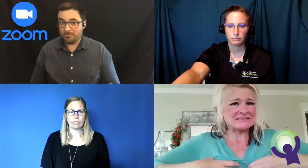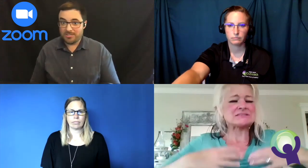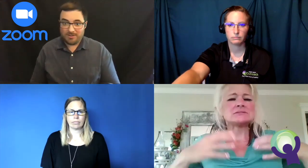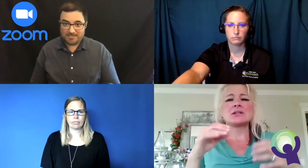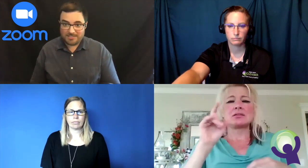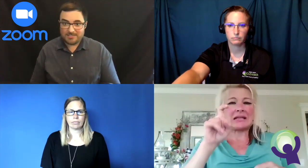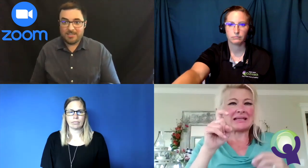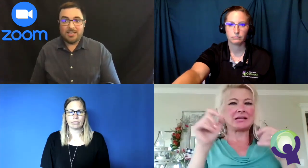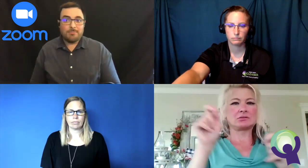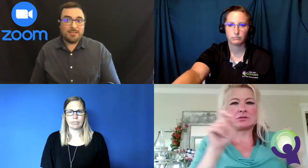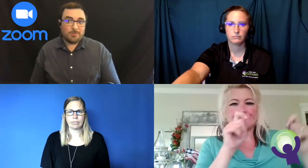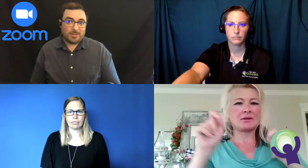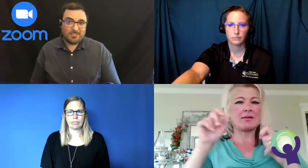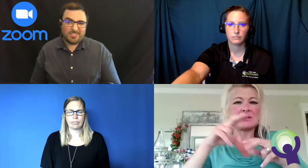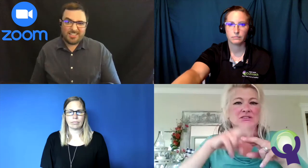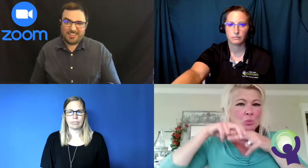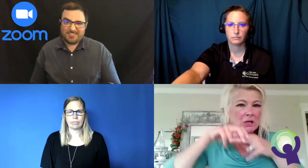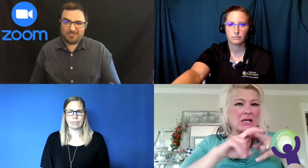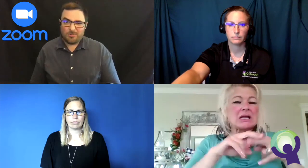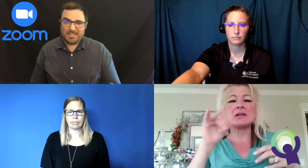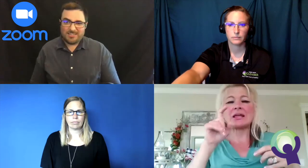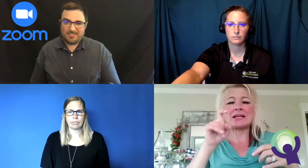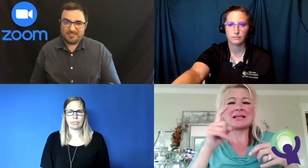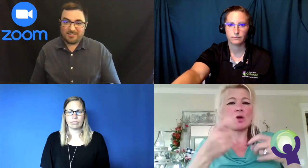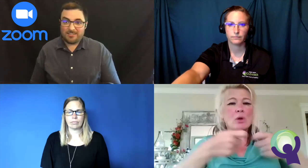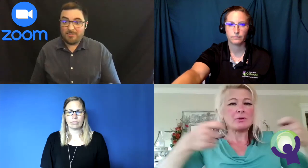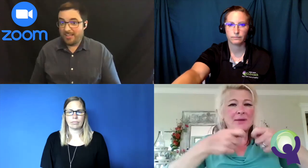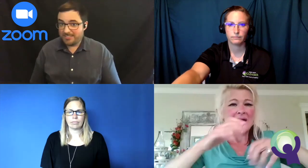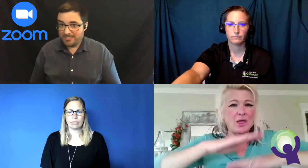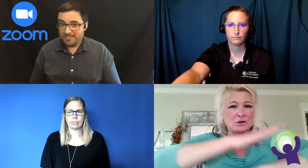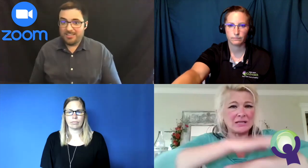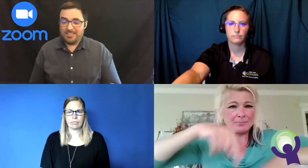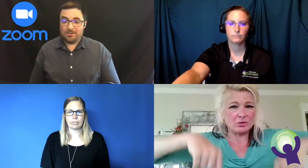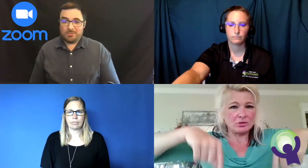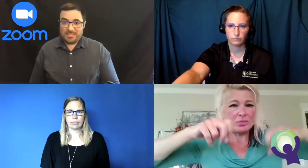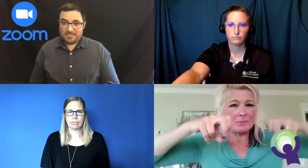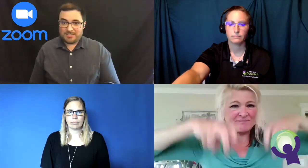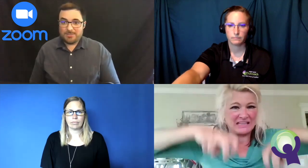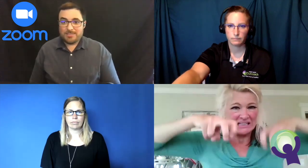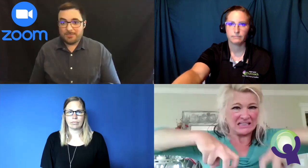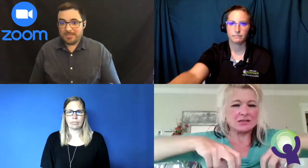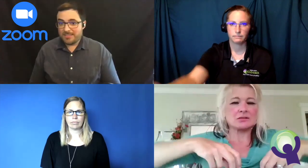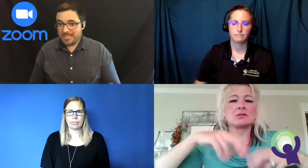calm behavior or redirect it. Maybe we're looking at different weighted vests or blankets maybe something on the